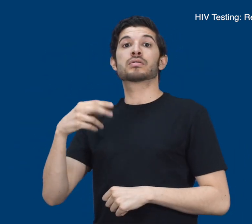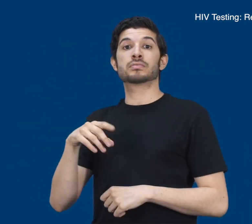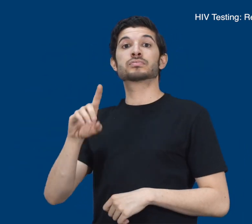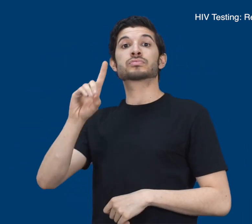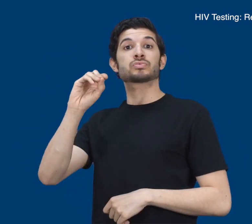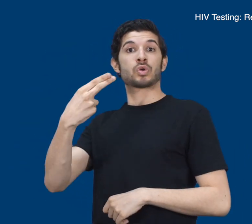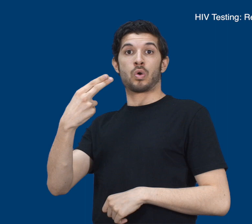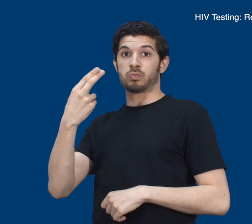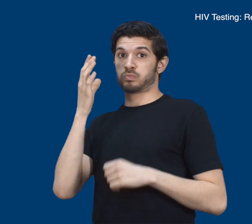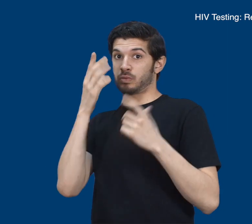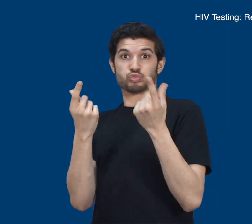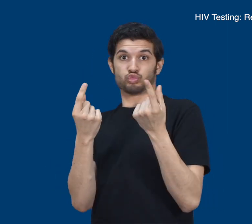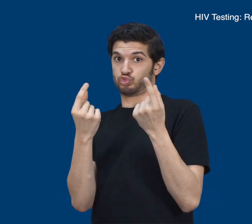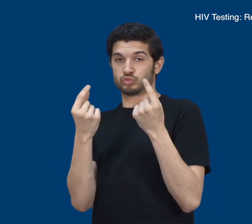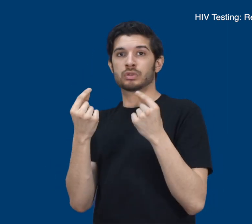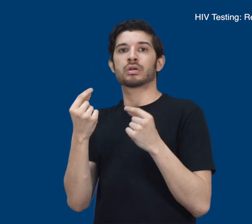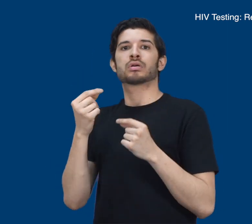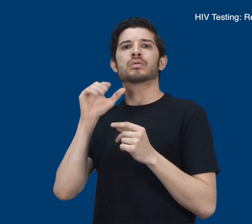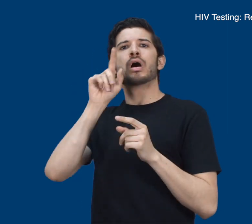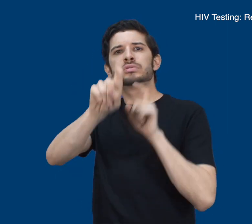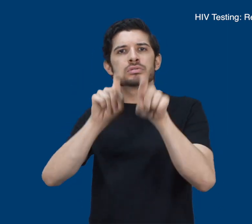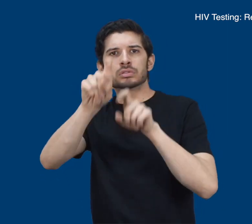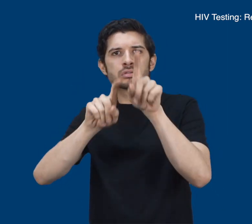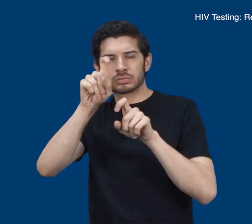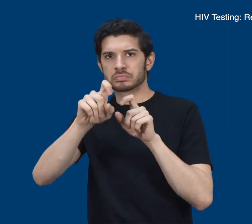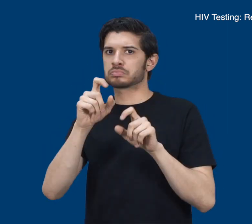The Department of Health will ask you questions,